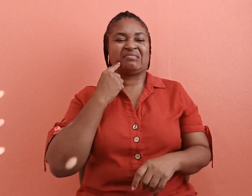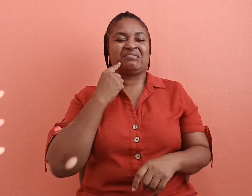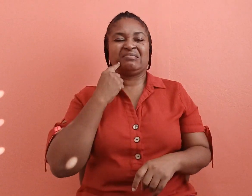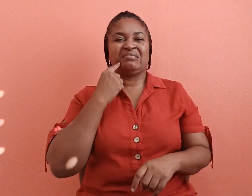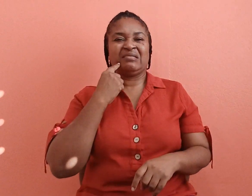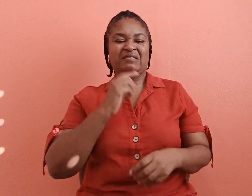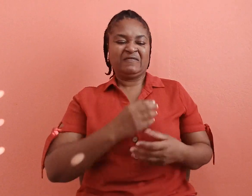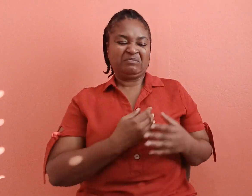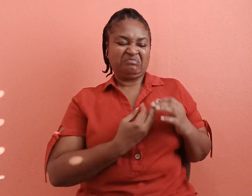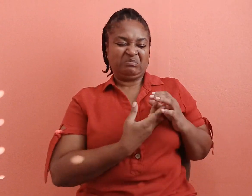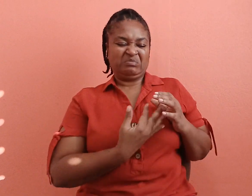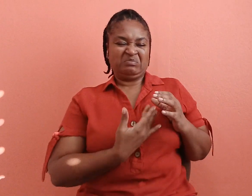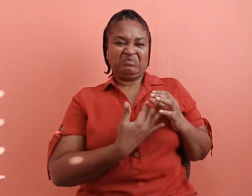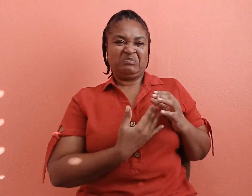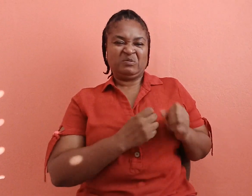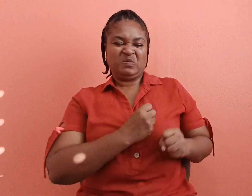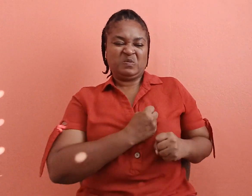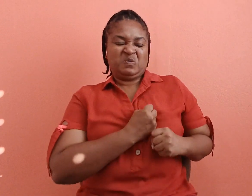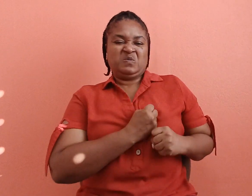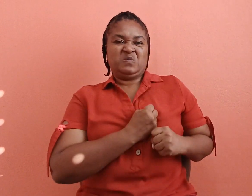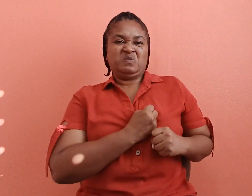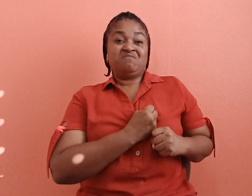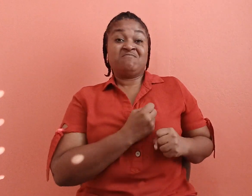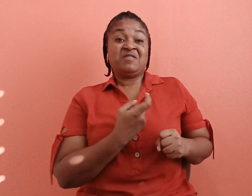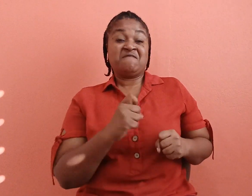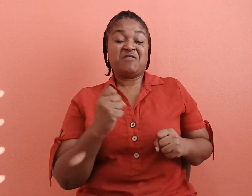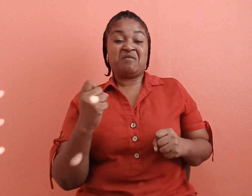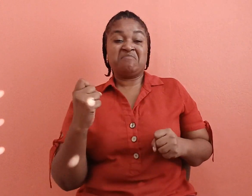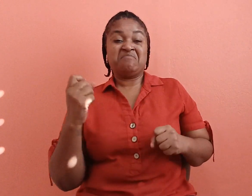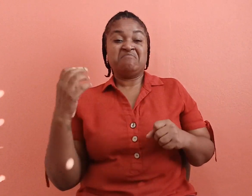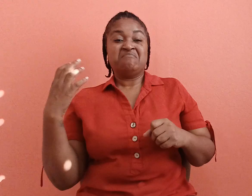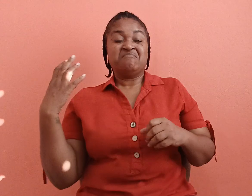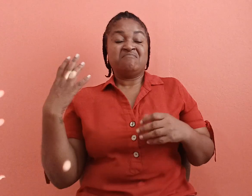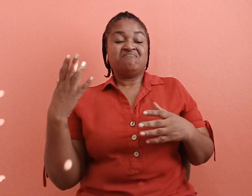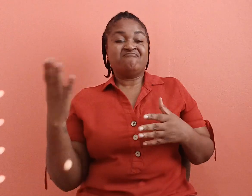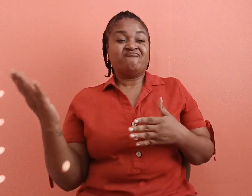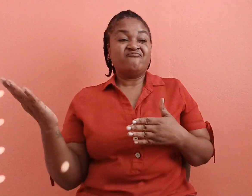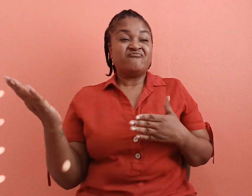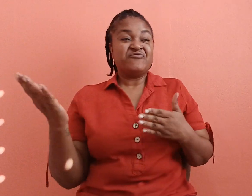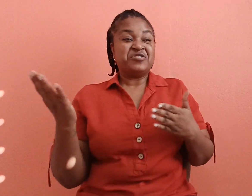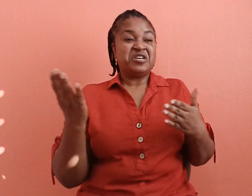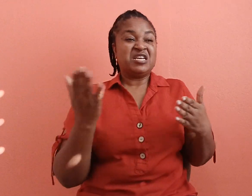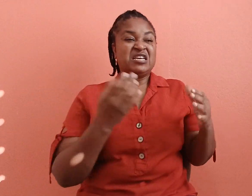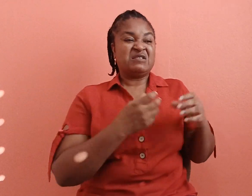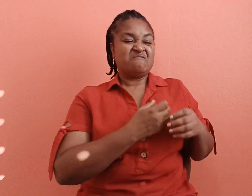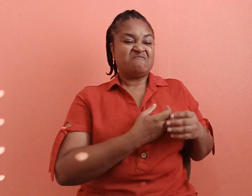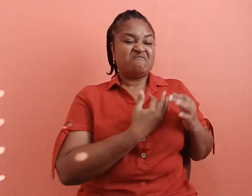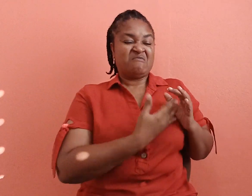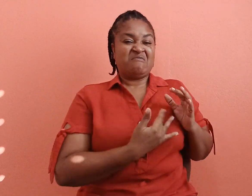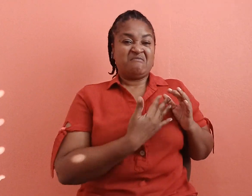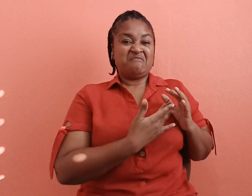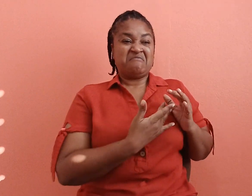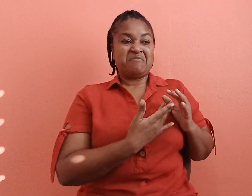from carrying weight that only drags our spirit down.